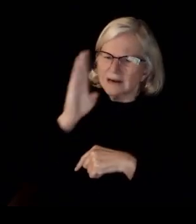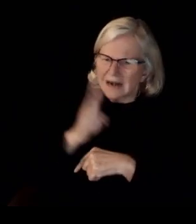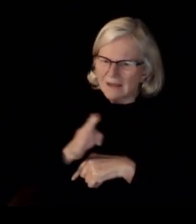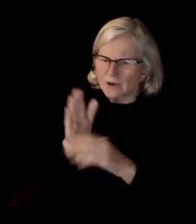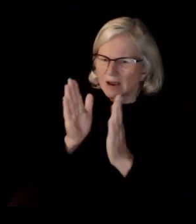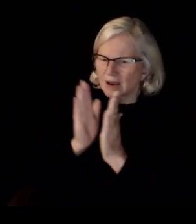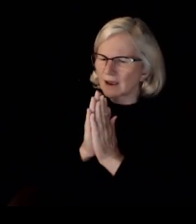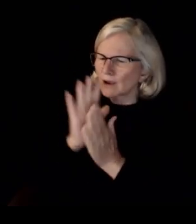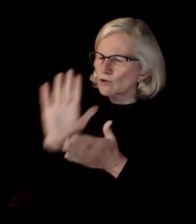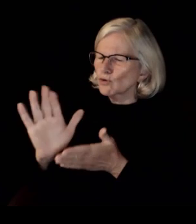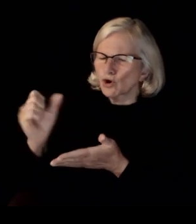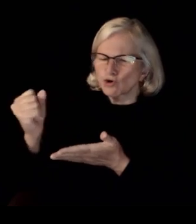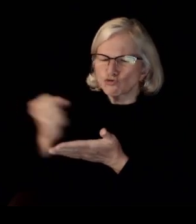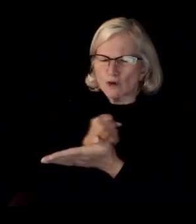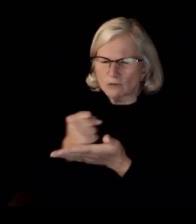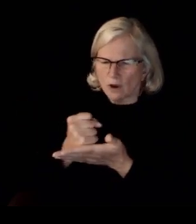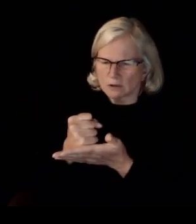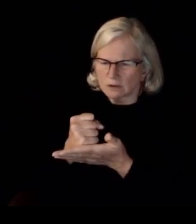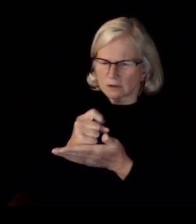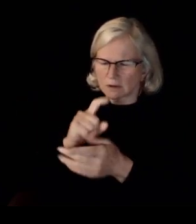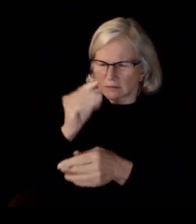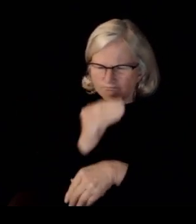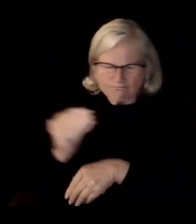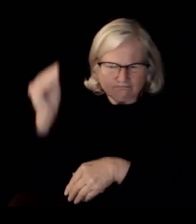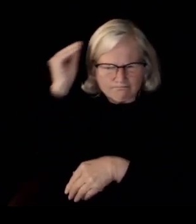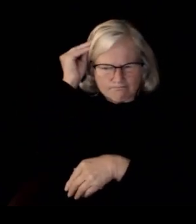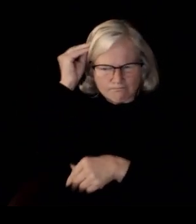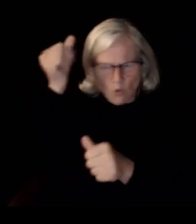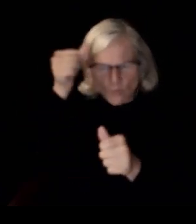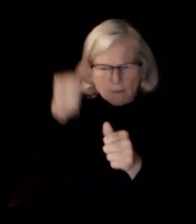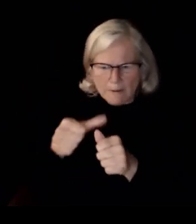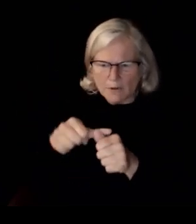just want people to be aware that that is out there and that is not something that is